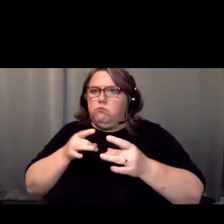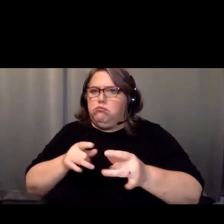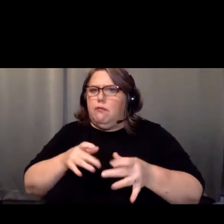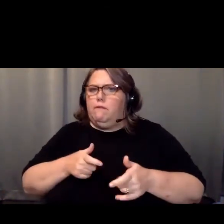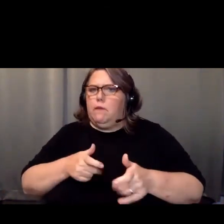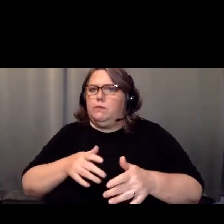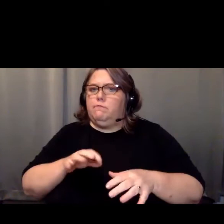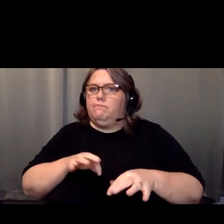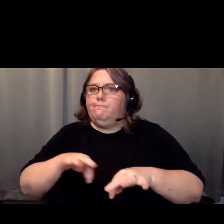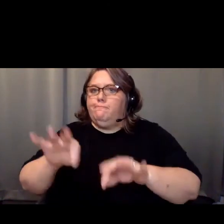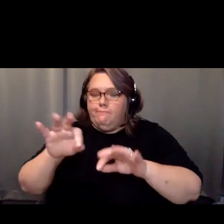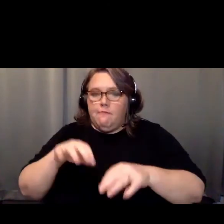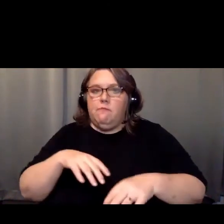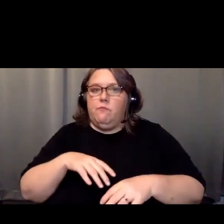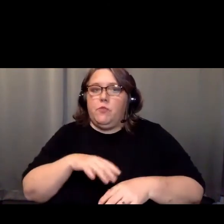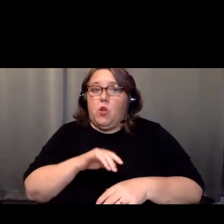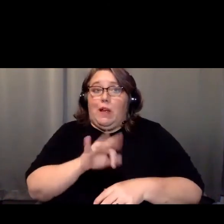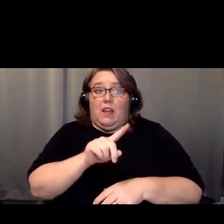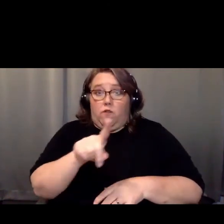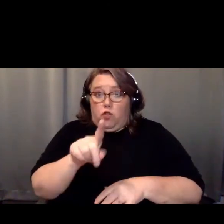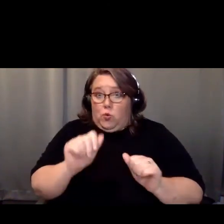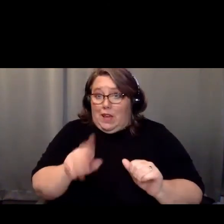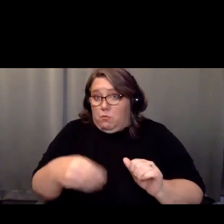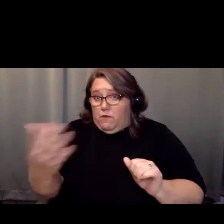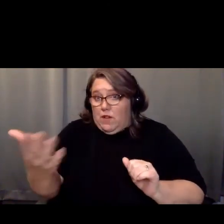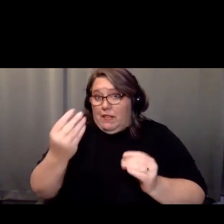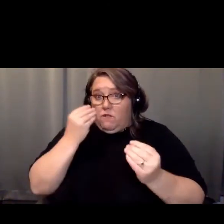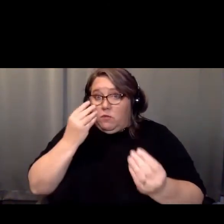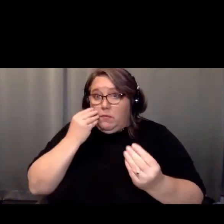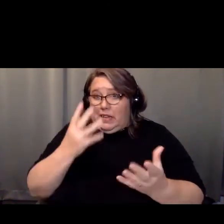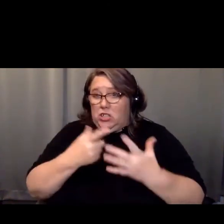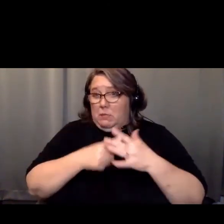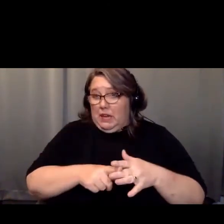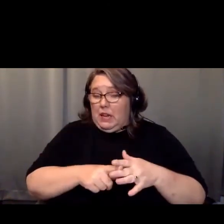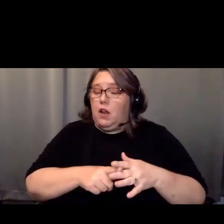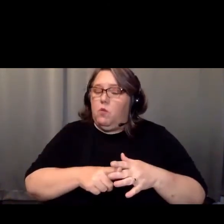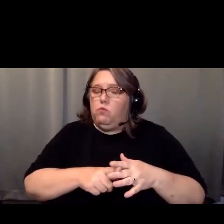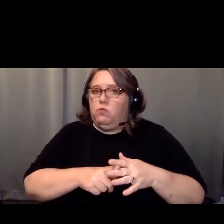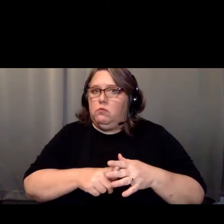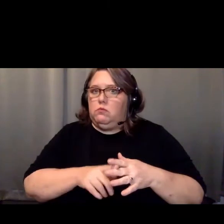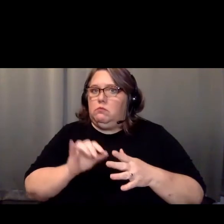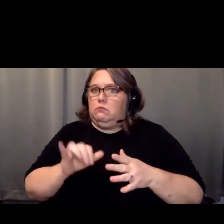So, if you're able to provide that information up front, that would be my recommendation.